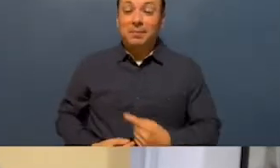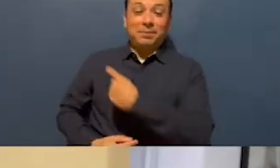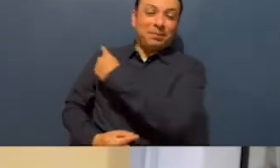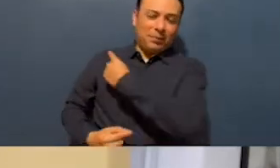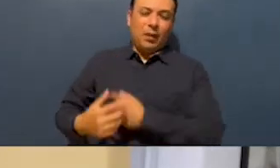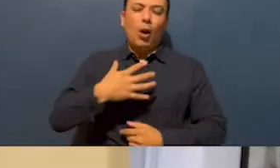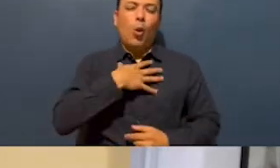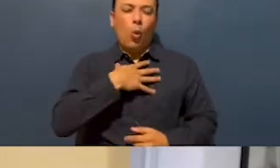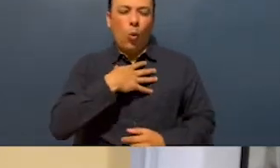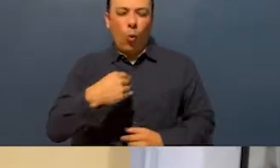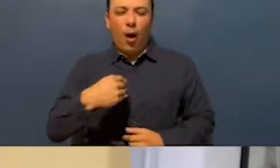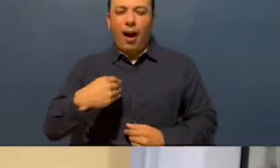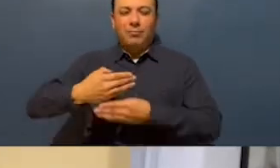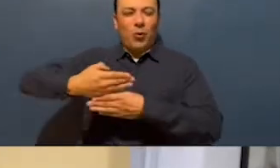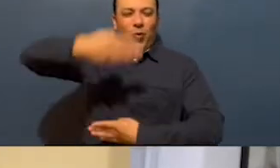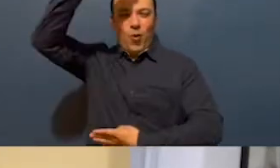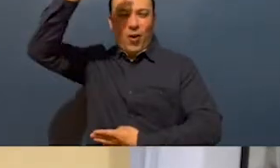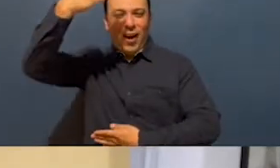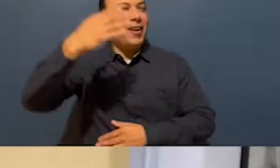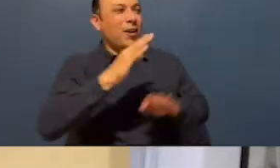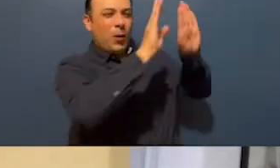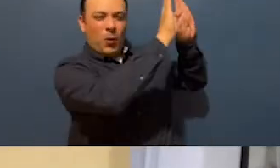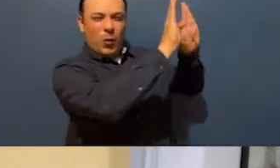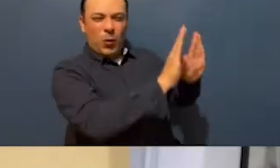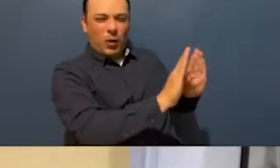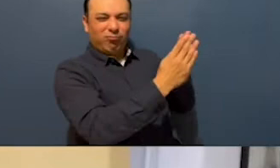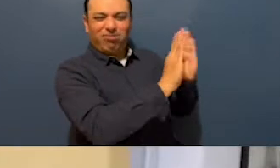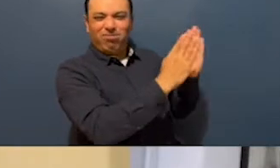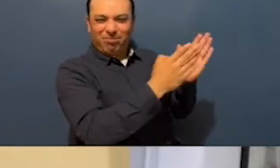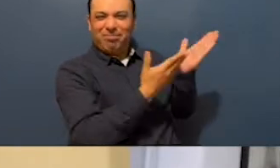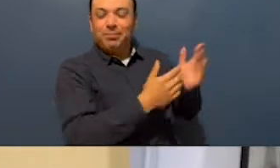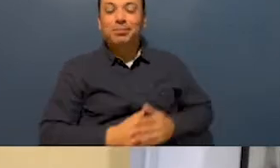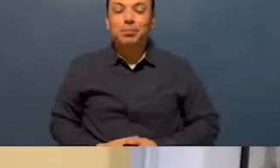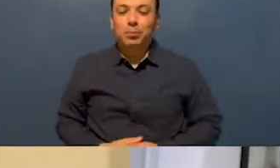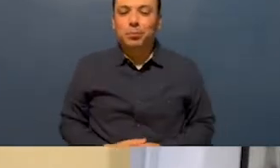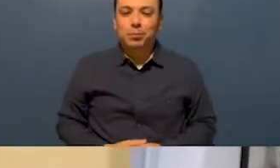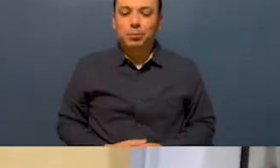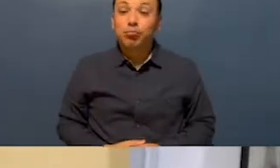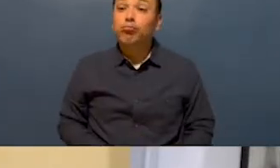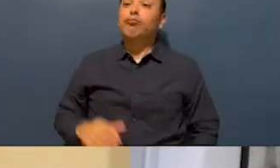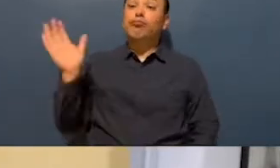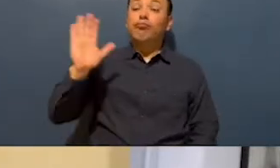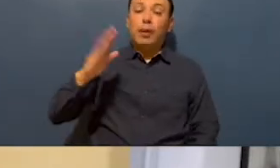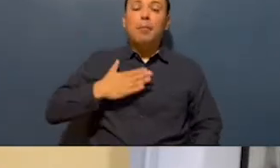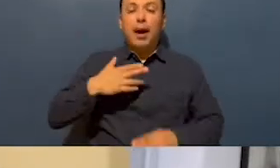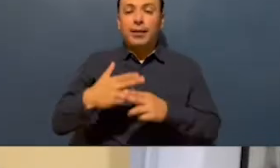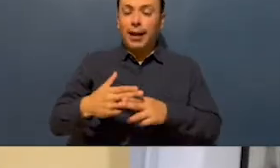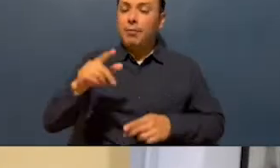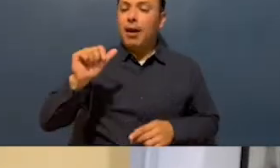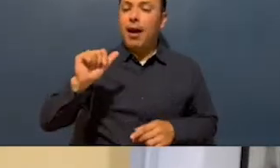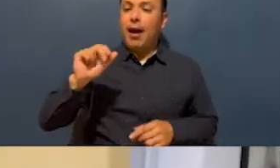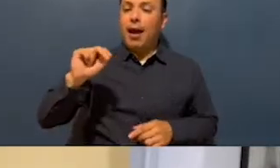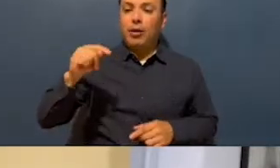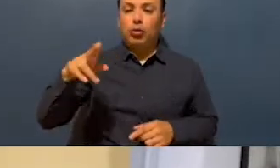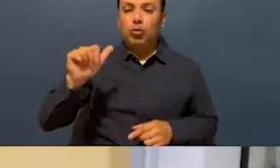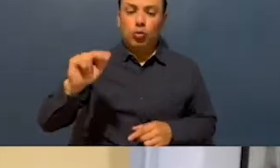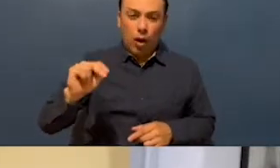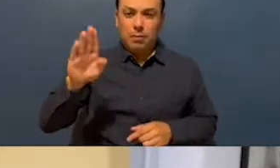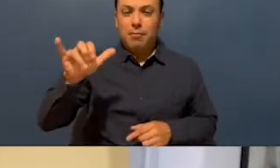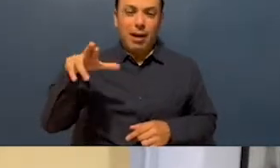wall with some blinds. End thought. Hi everybody, my name is Antuan Byers, my pronouns are he and him,